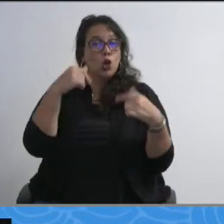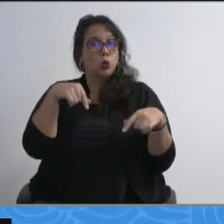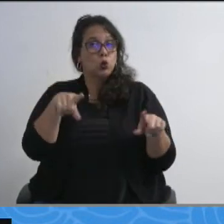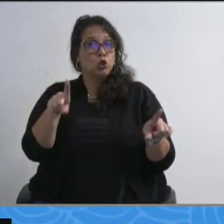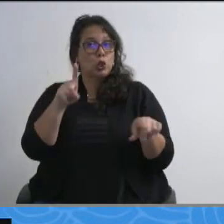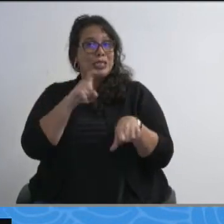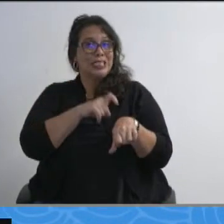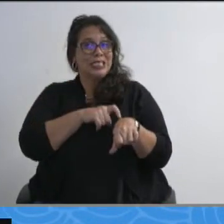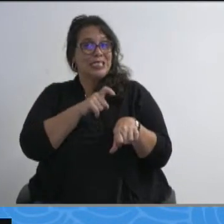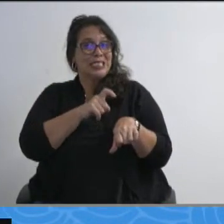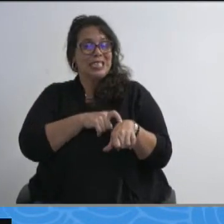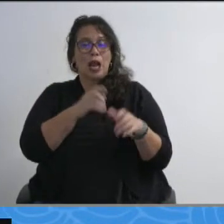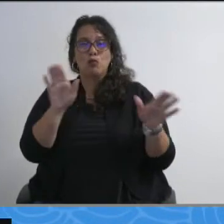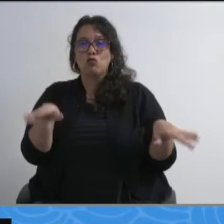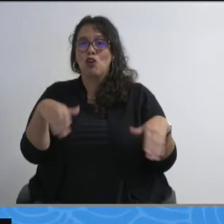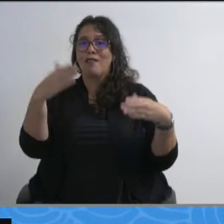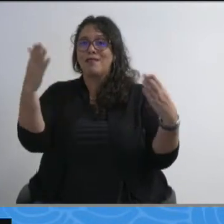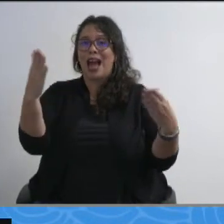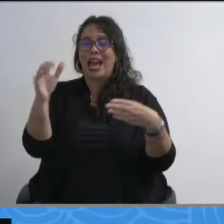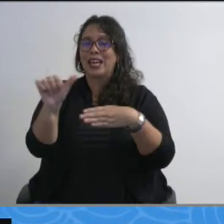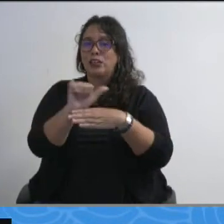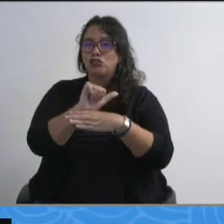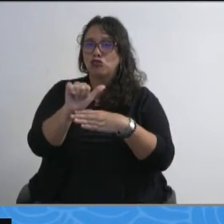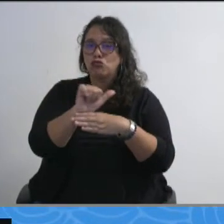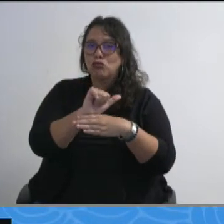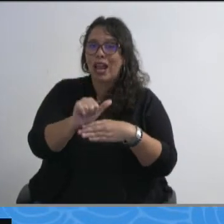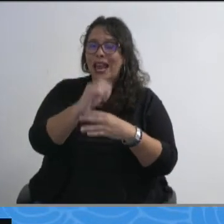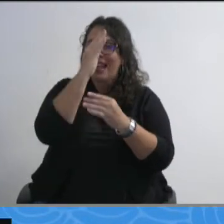we're providing training and information for parents